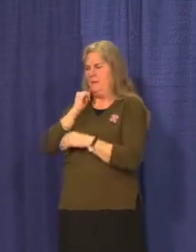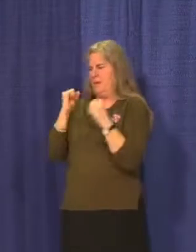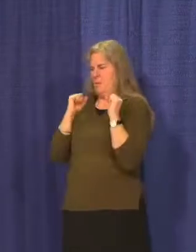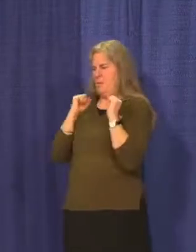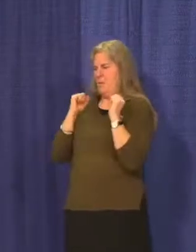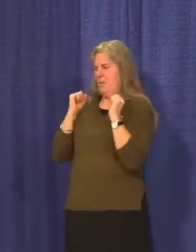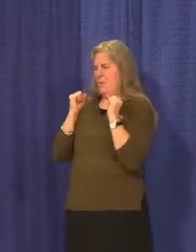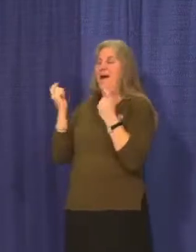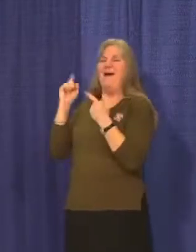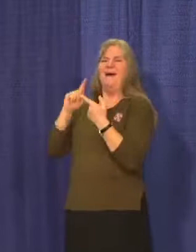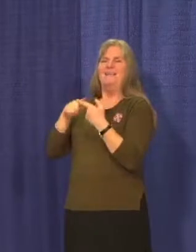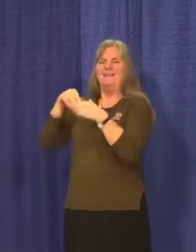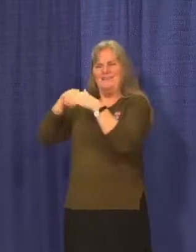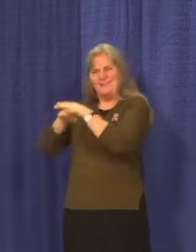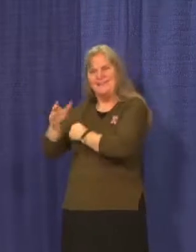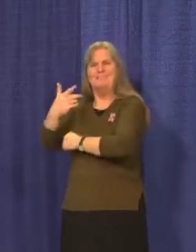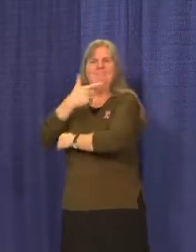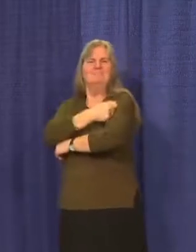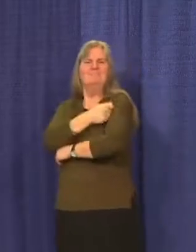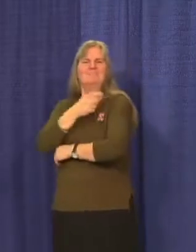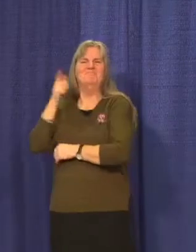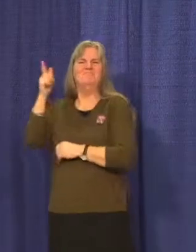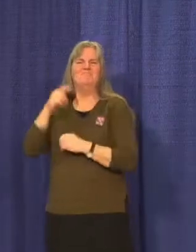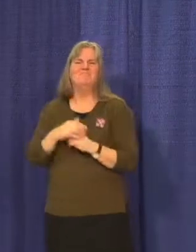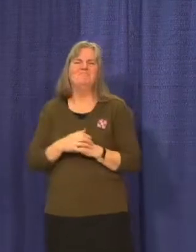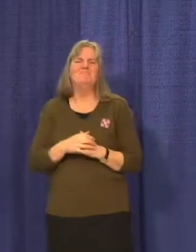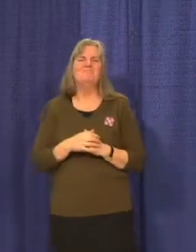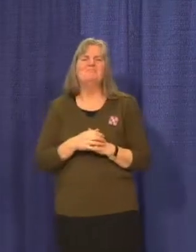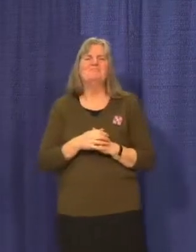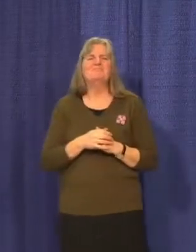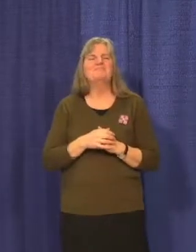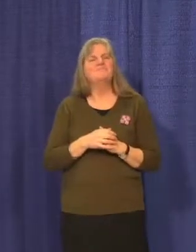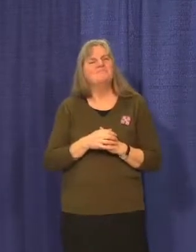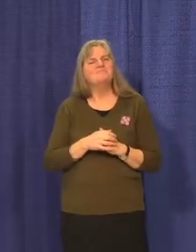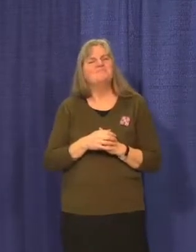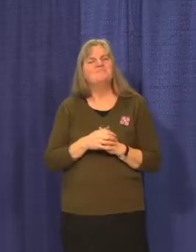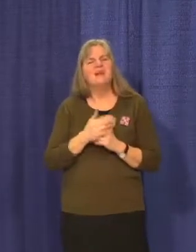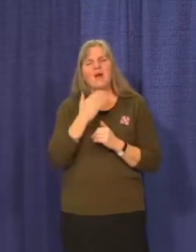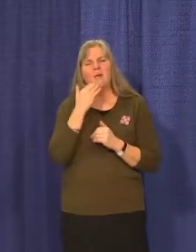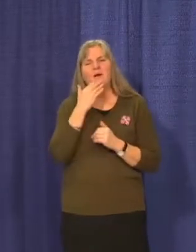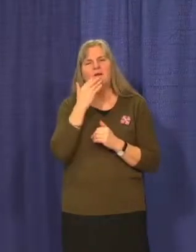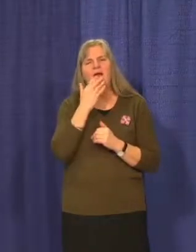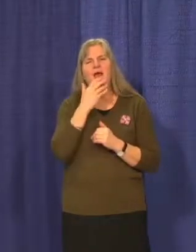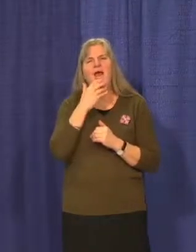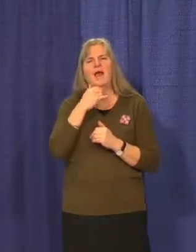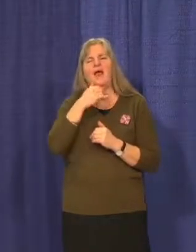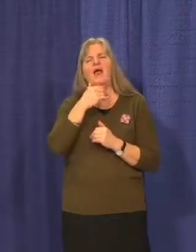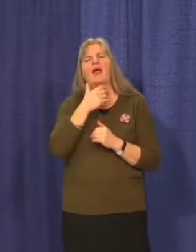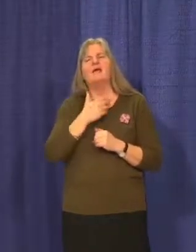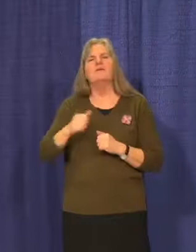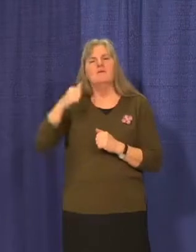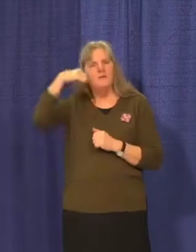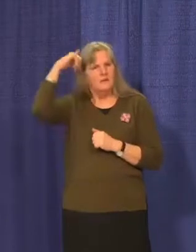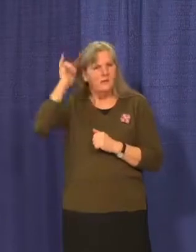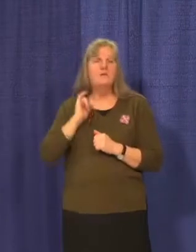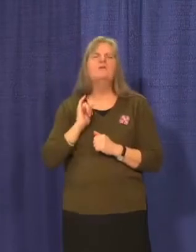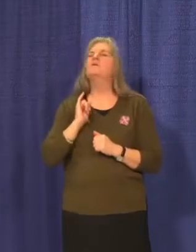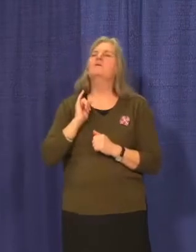waited to get their shot. I want to thank Premier Silver,